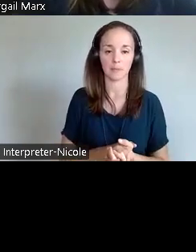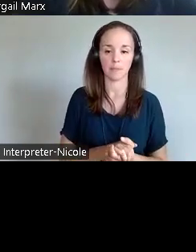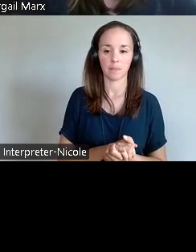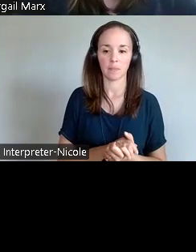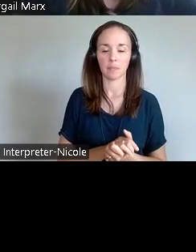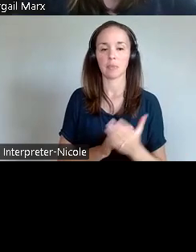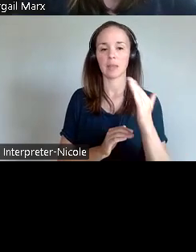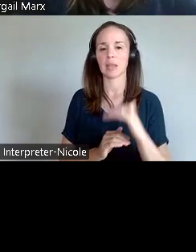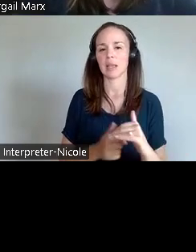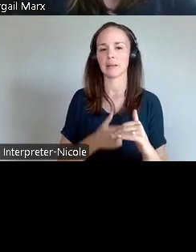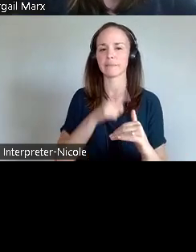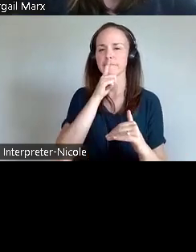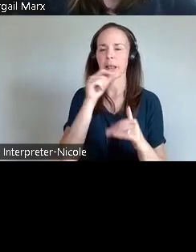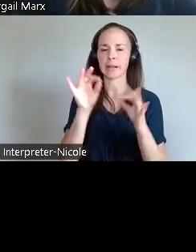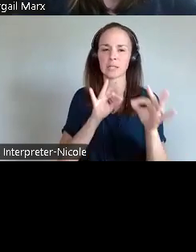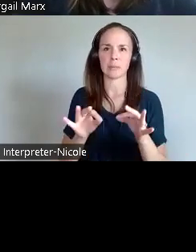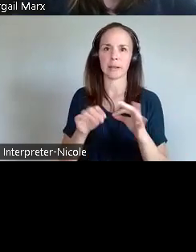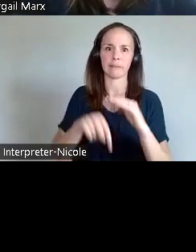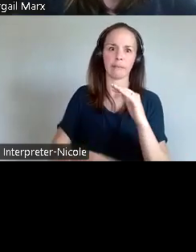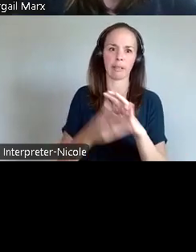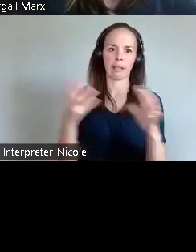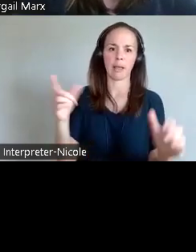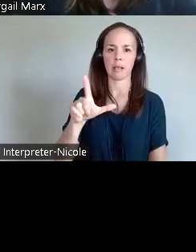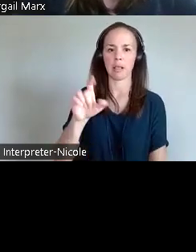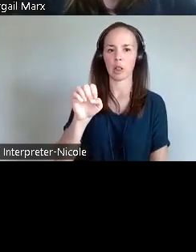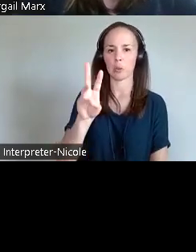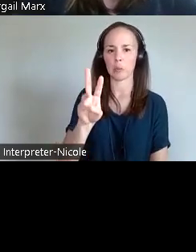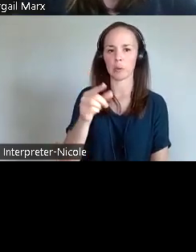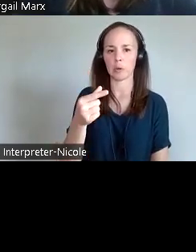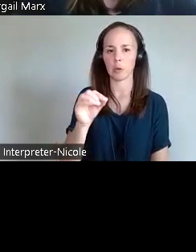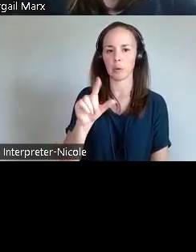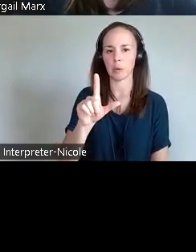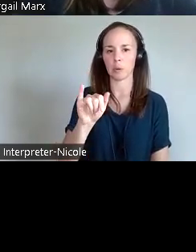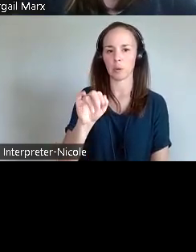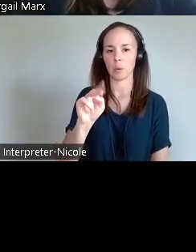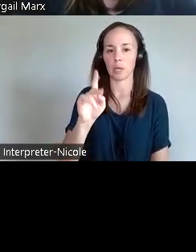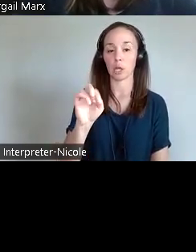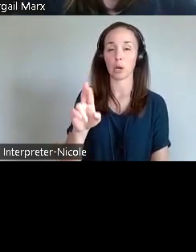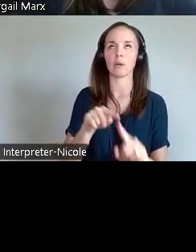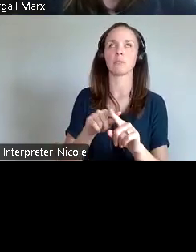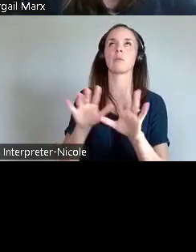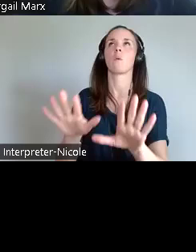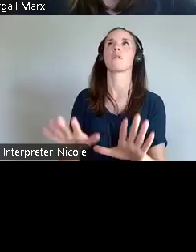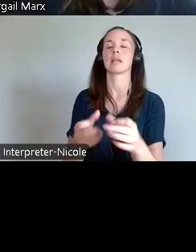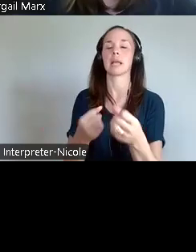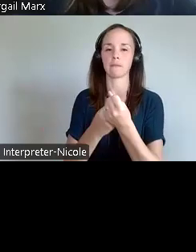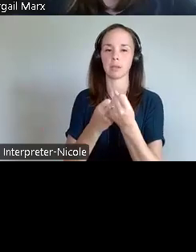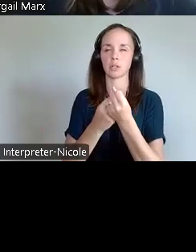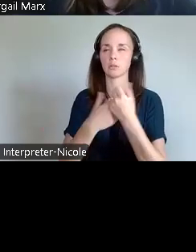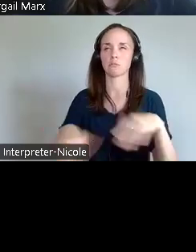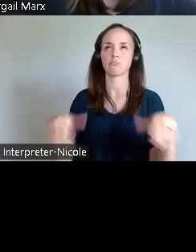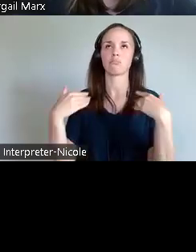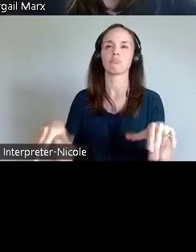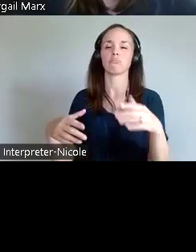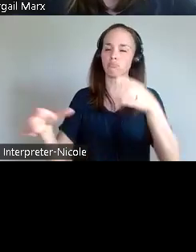into depth about Louis Golinker's supports but he is a wonderful advocate and a wealth of knowledge